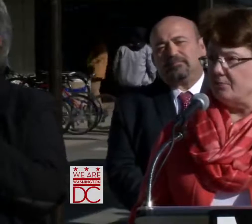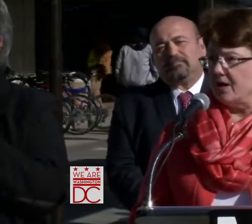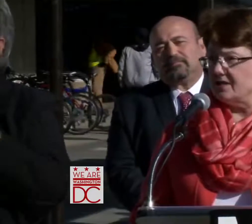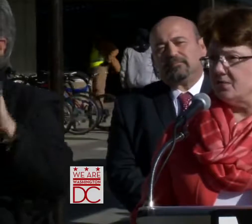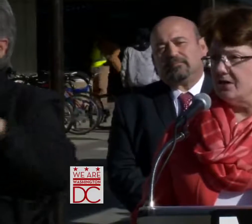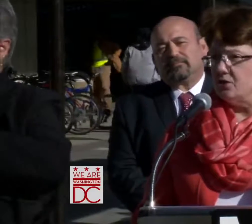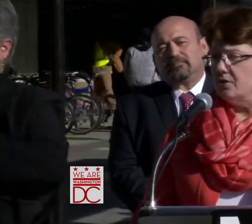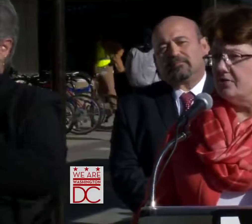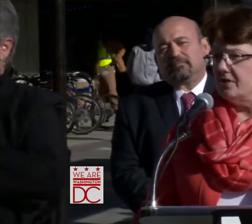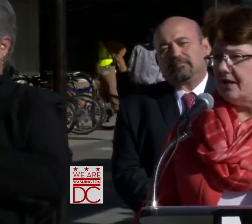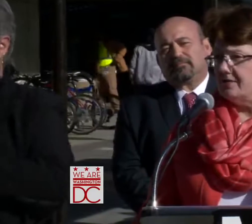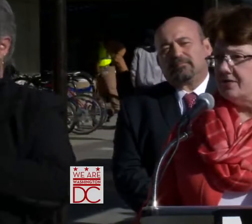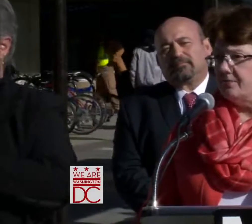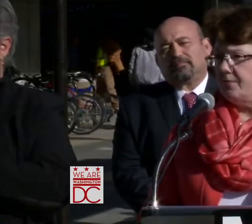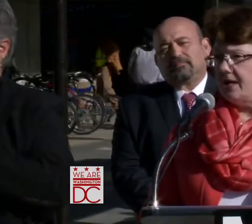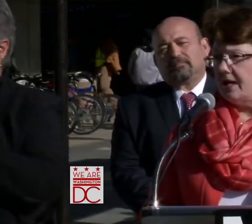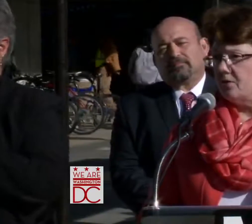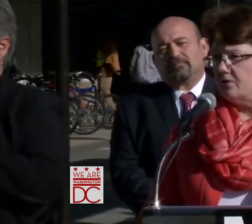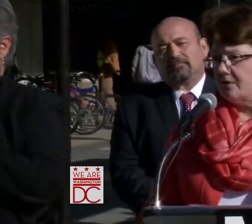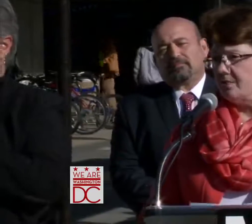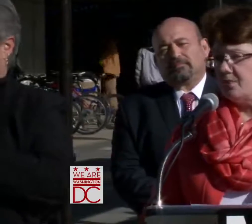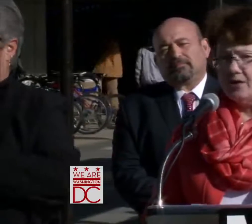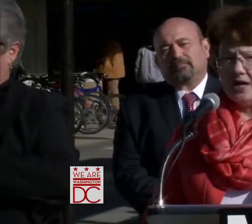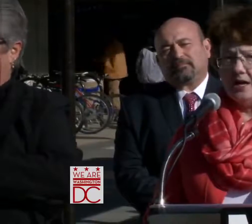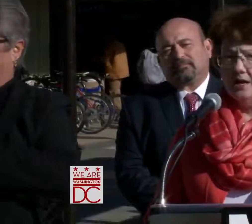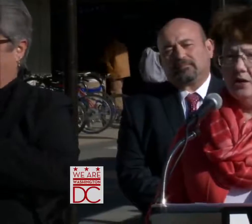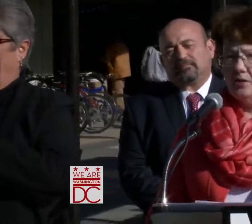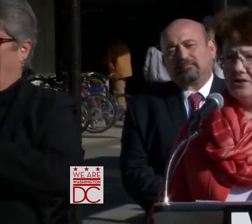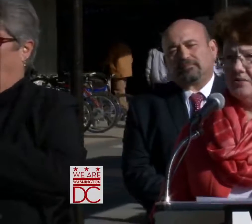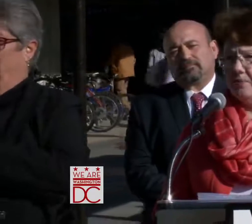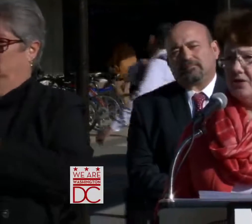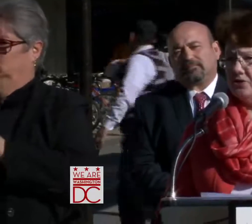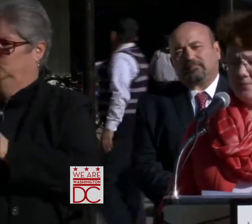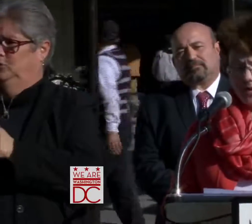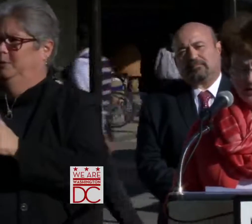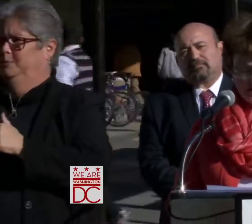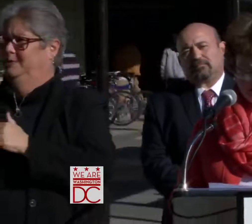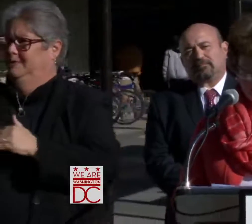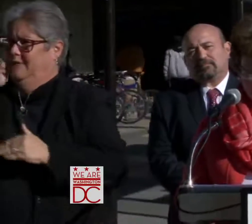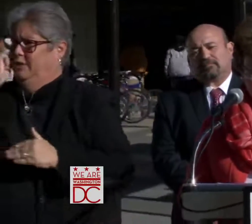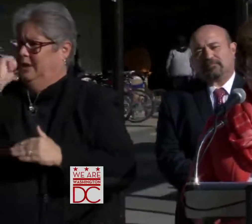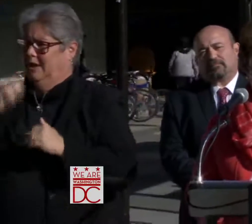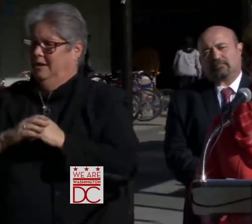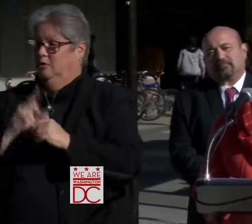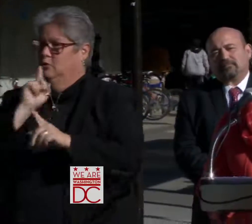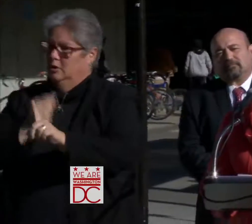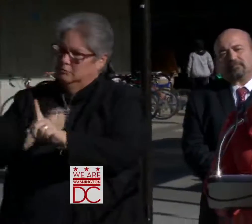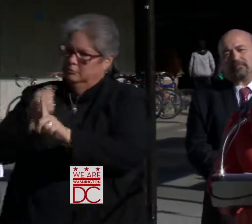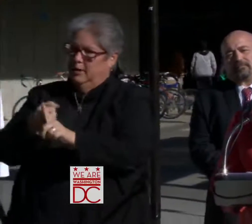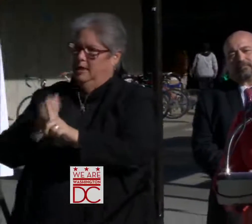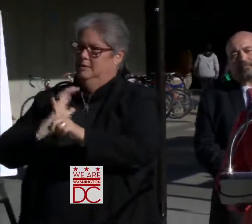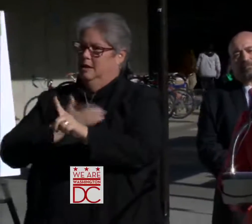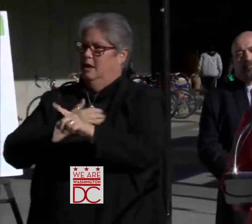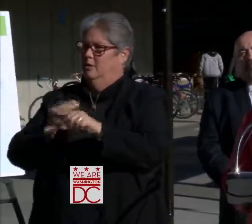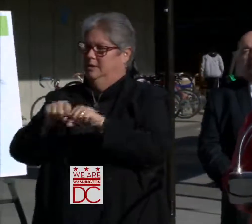APPROXIMATELY 200,000 PEAK HOUR TRIPS PER DAY WHICH IS A MAJOR IMPACT ON OUR SYSTEM.